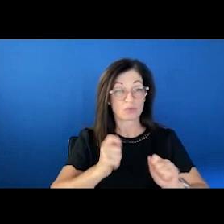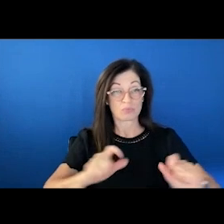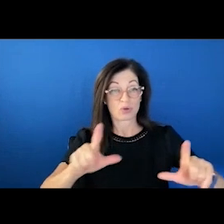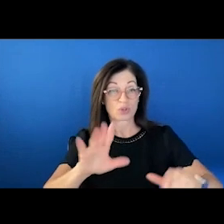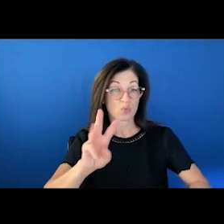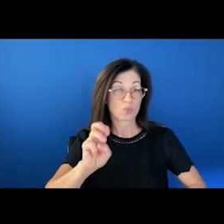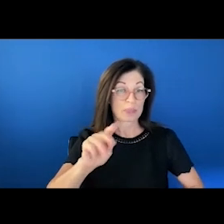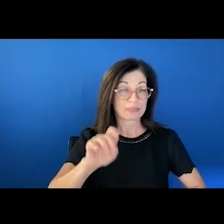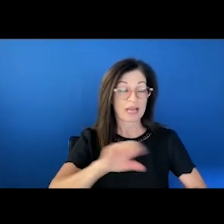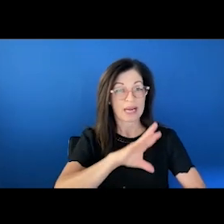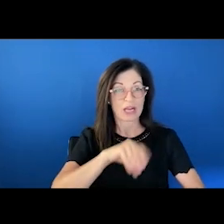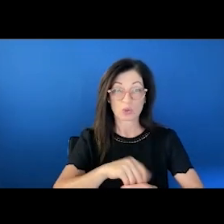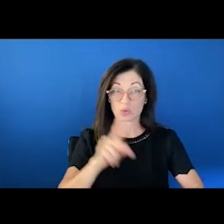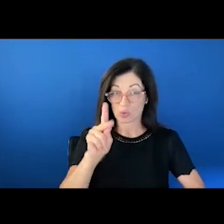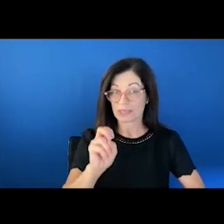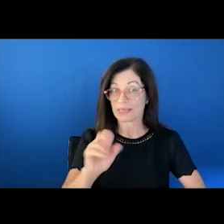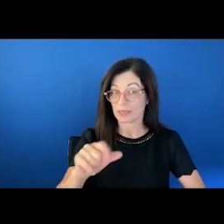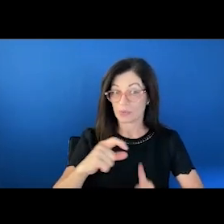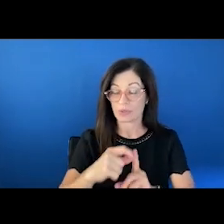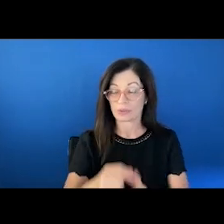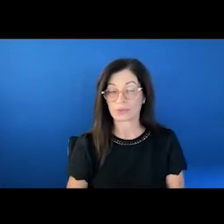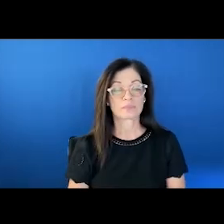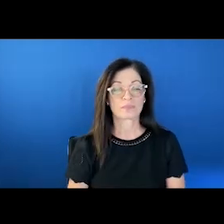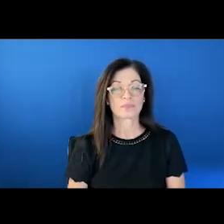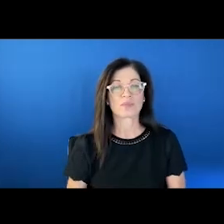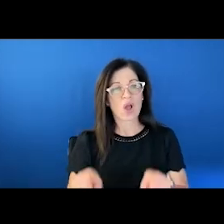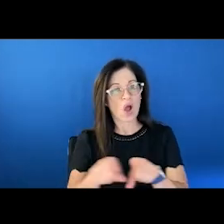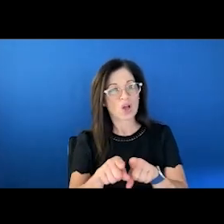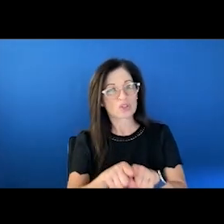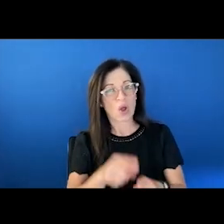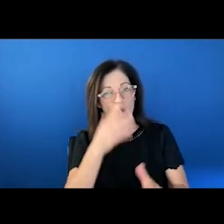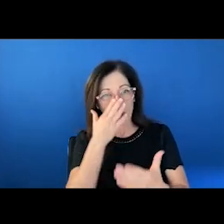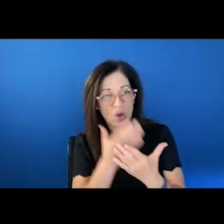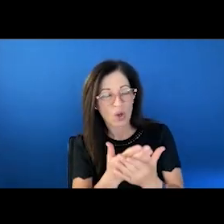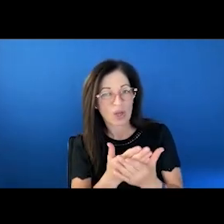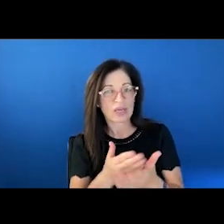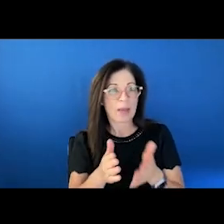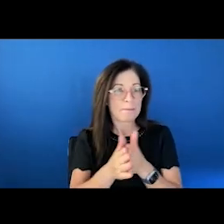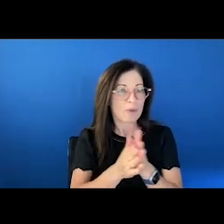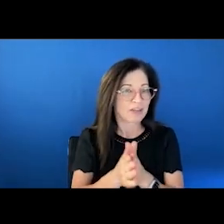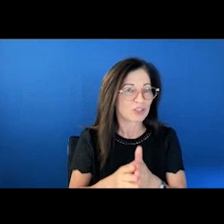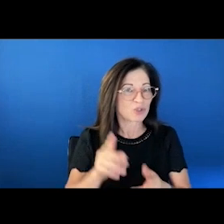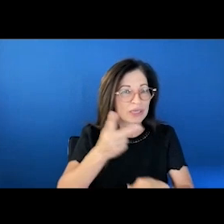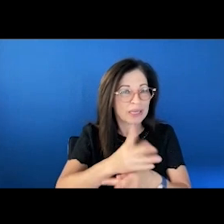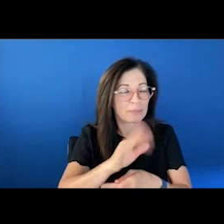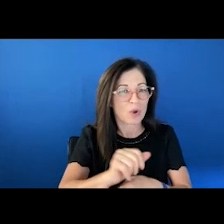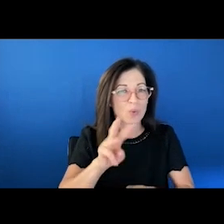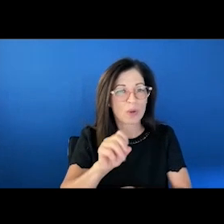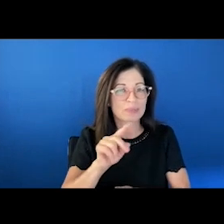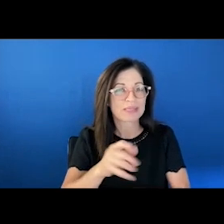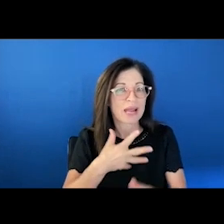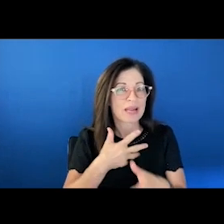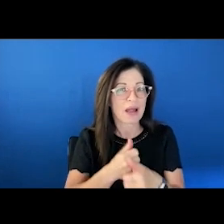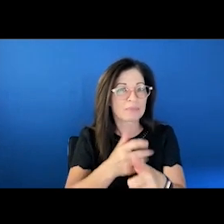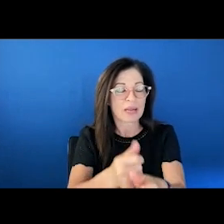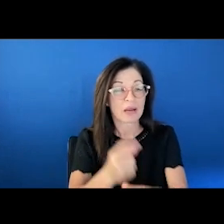includes those keywords. This is also a good motivator to ensure you keep your website updated.